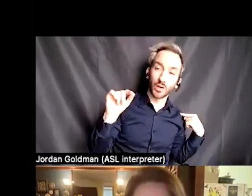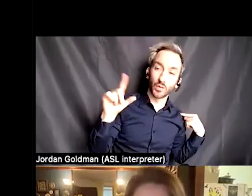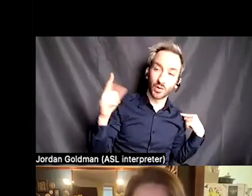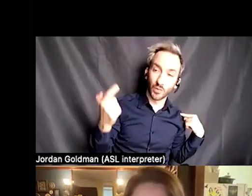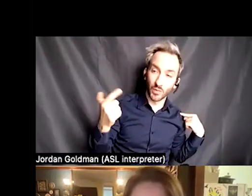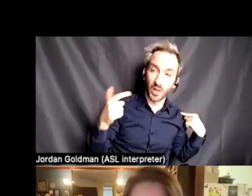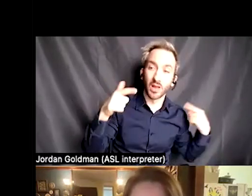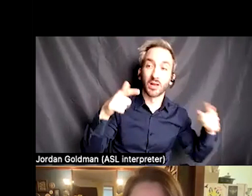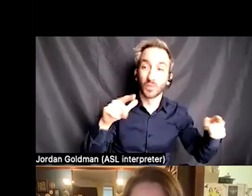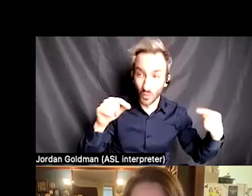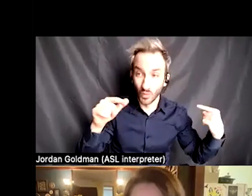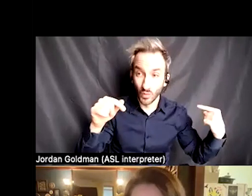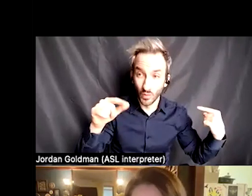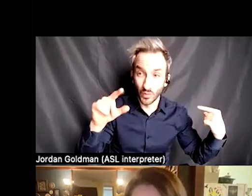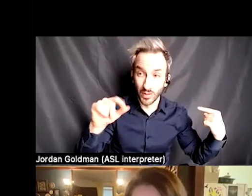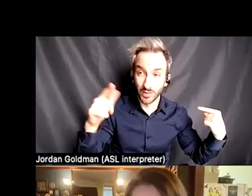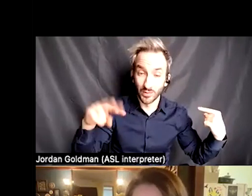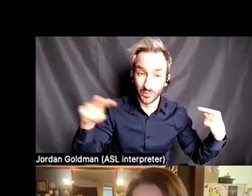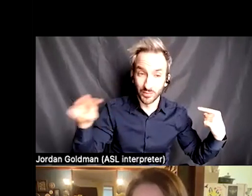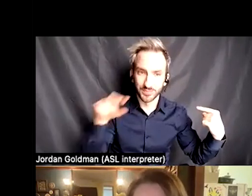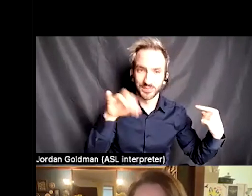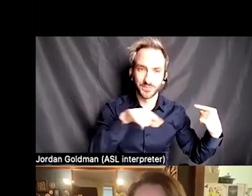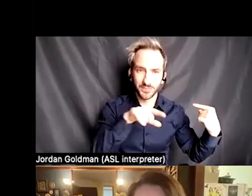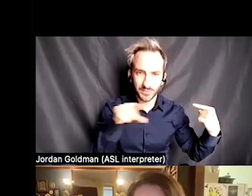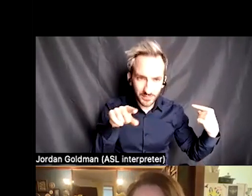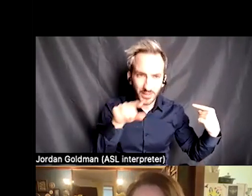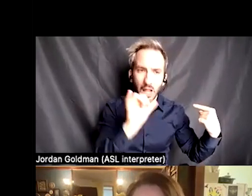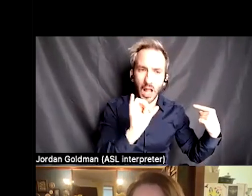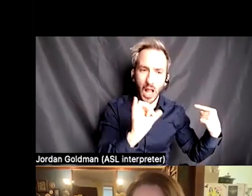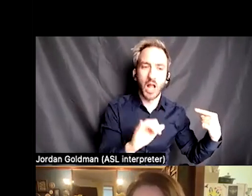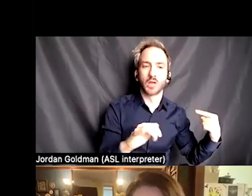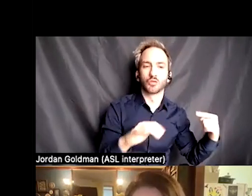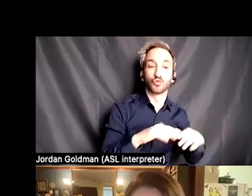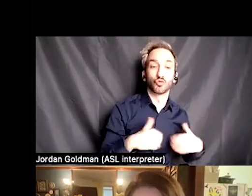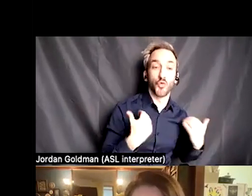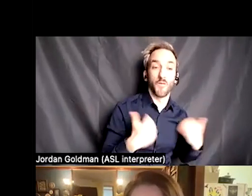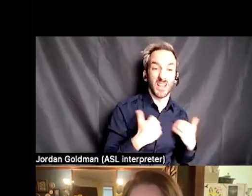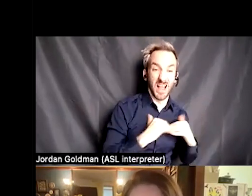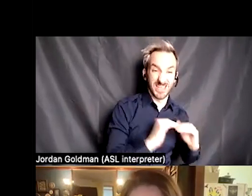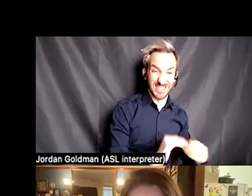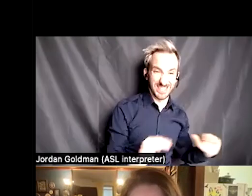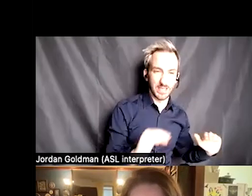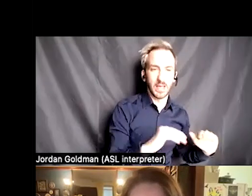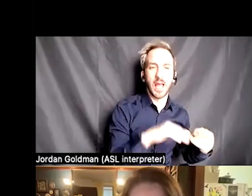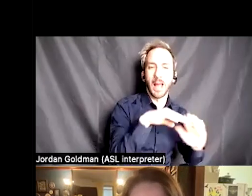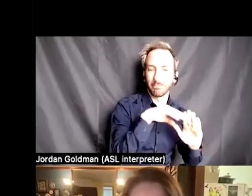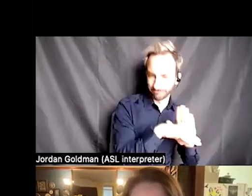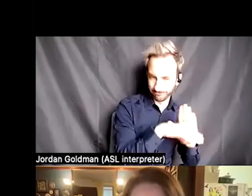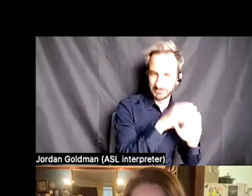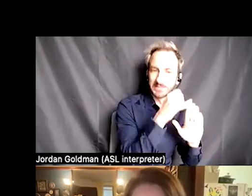juvenile categories is down 17%, YA is up 19%, especially on the back of sales of some of the